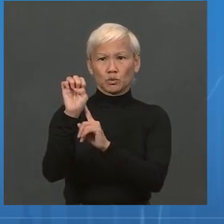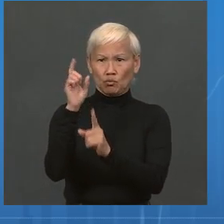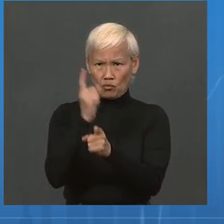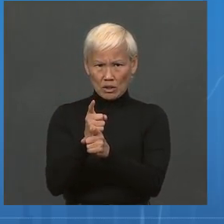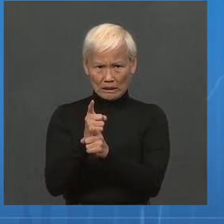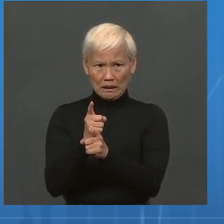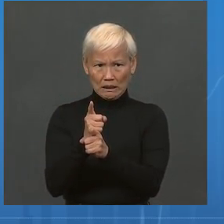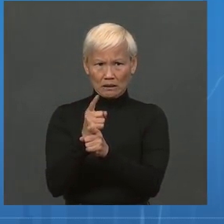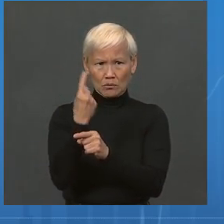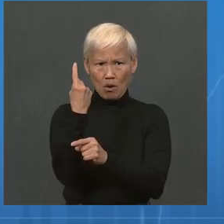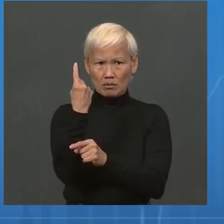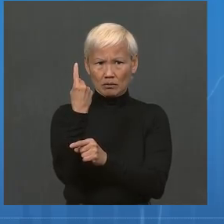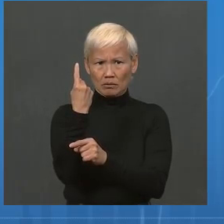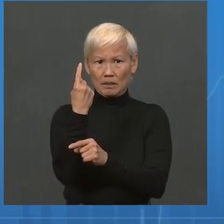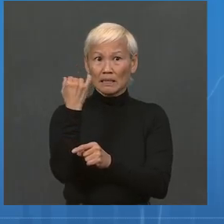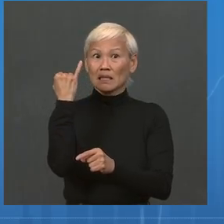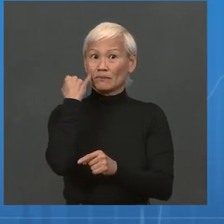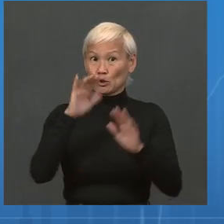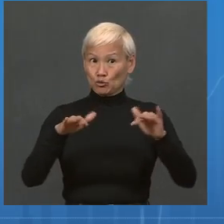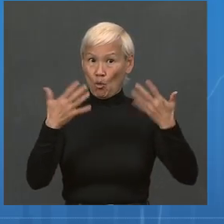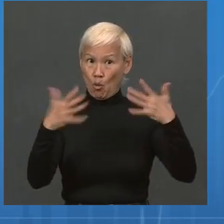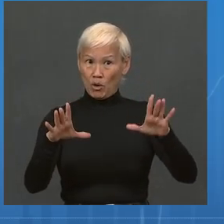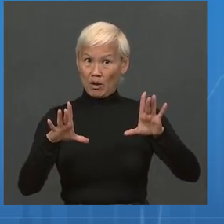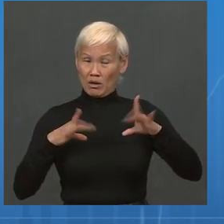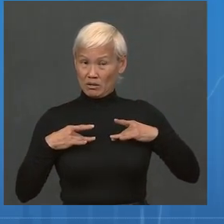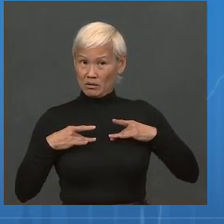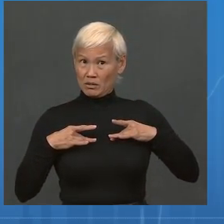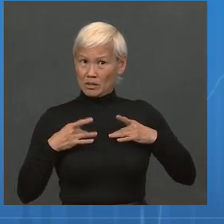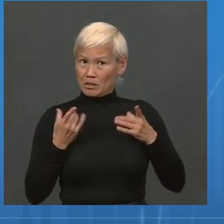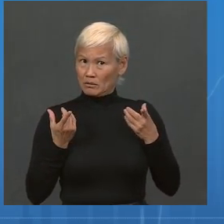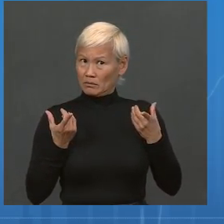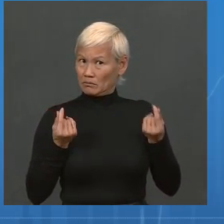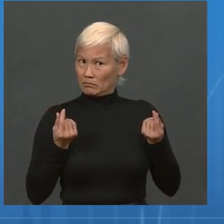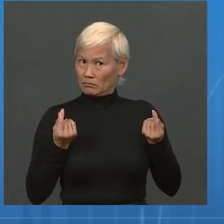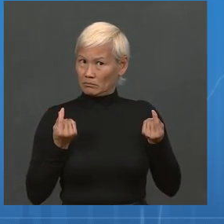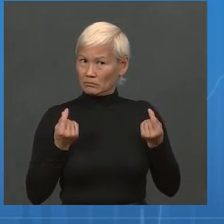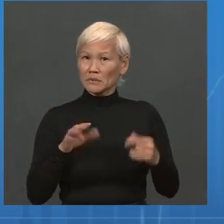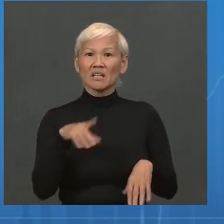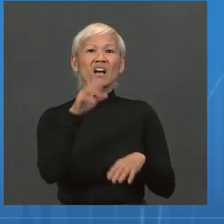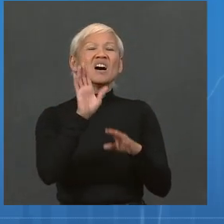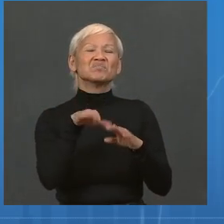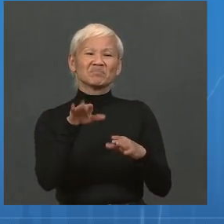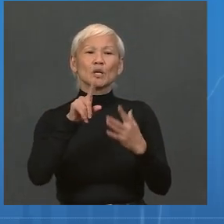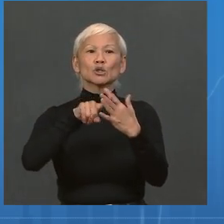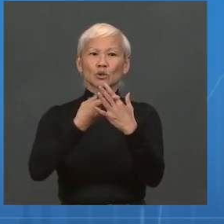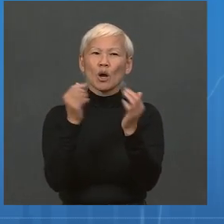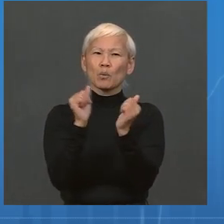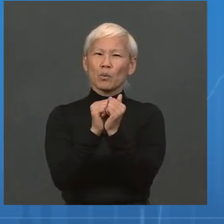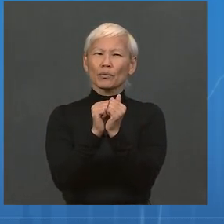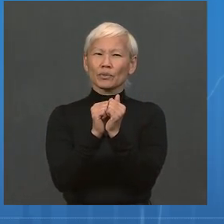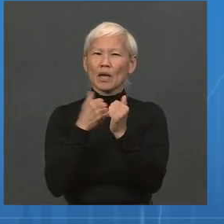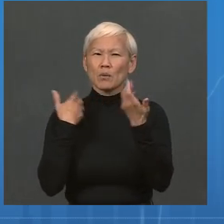Mr. Zients: Dr. Walensky? Dr. Walensky: Yeah, maybe what I will just start with is to say we absolutely recommend that children